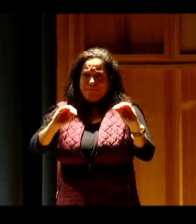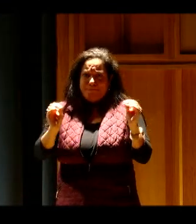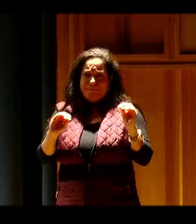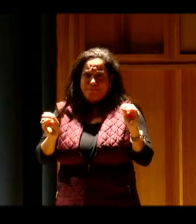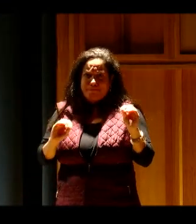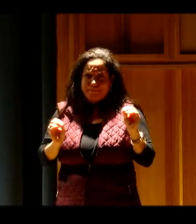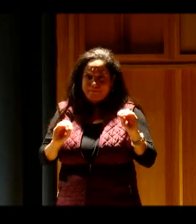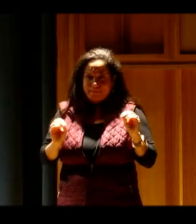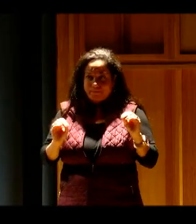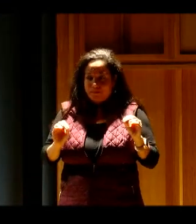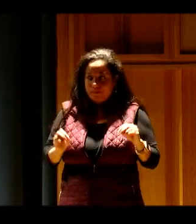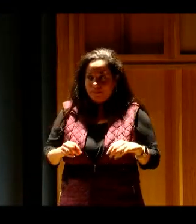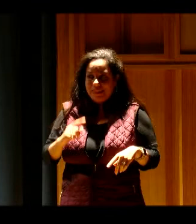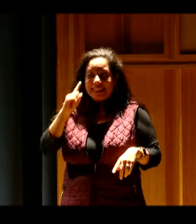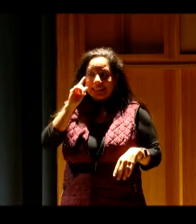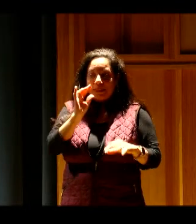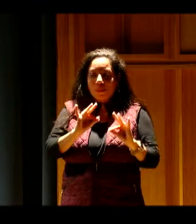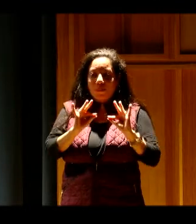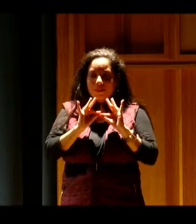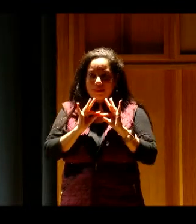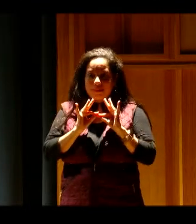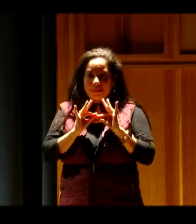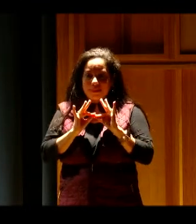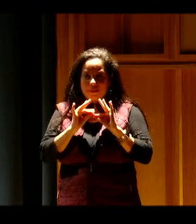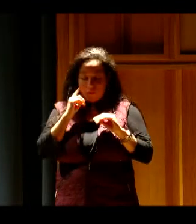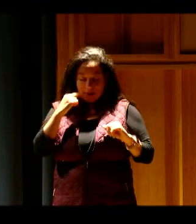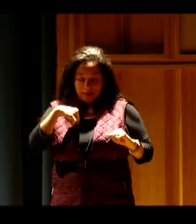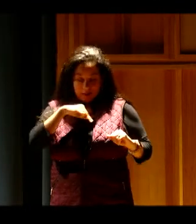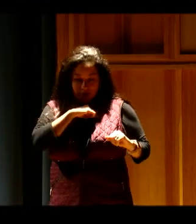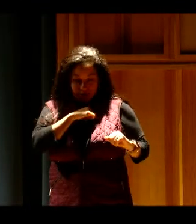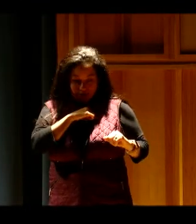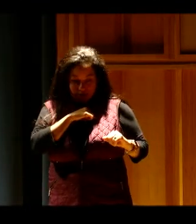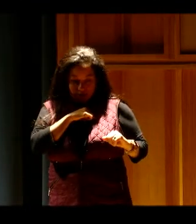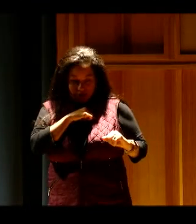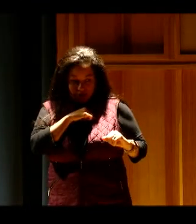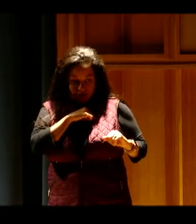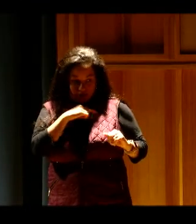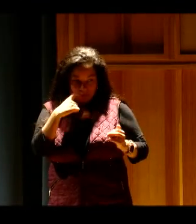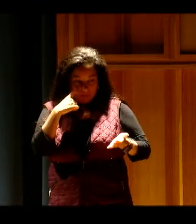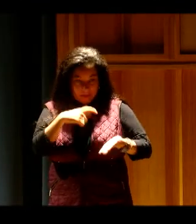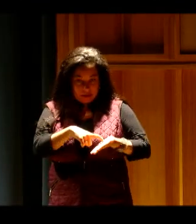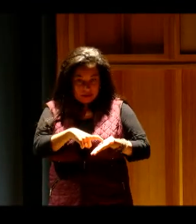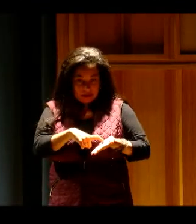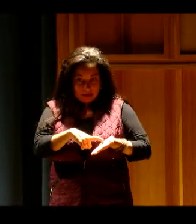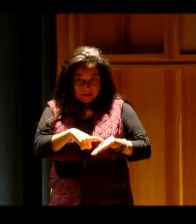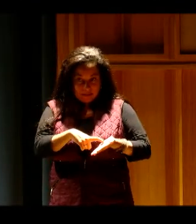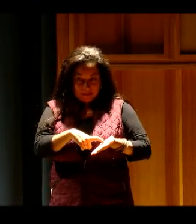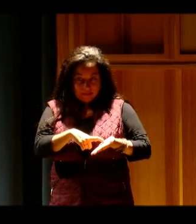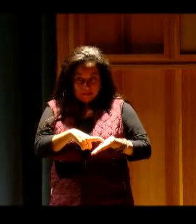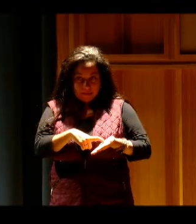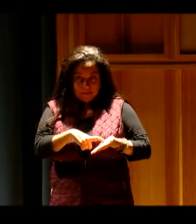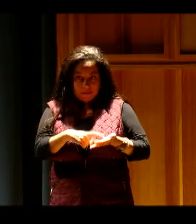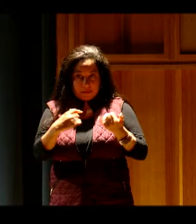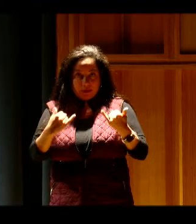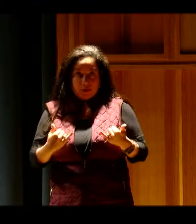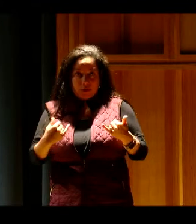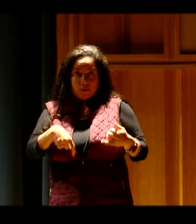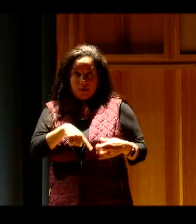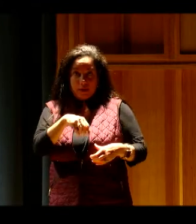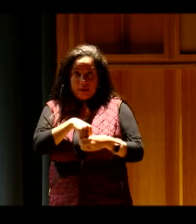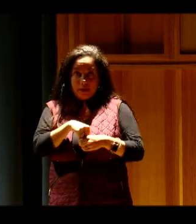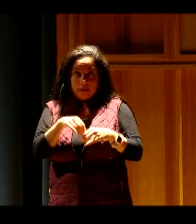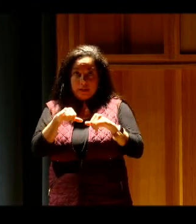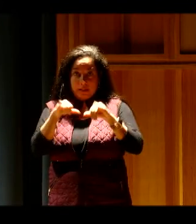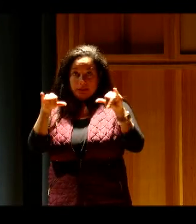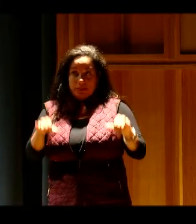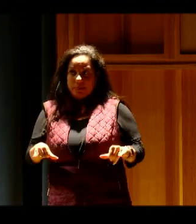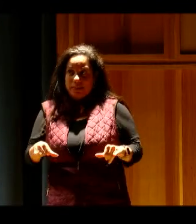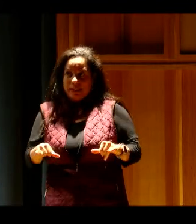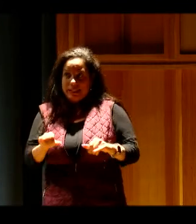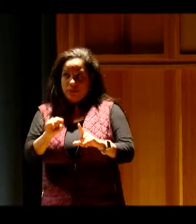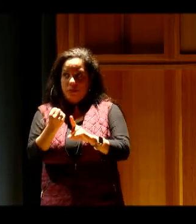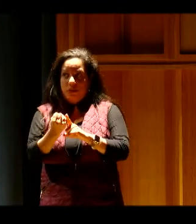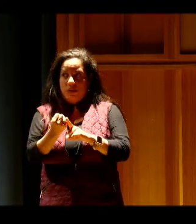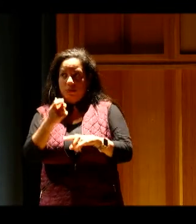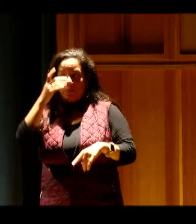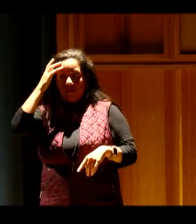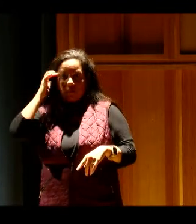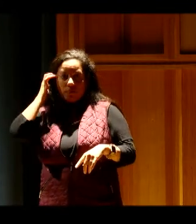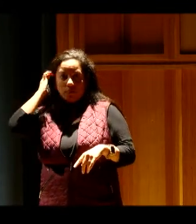And I think it's important for us to recognize now that we are in a systemic situation.